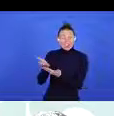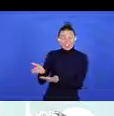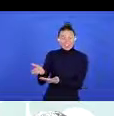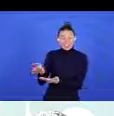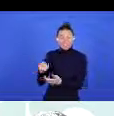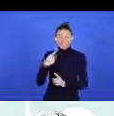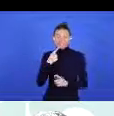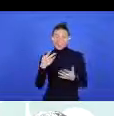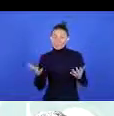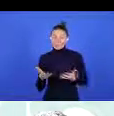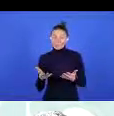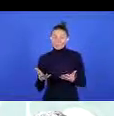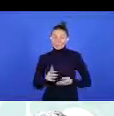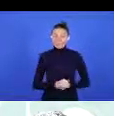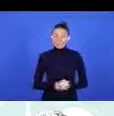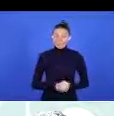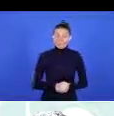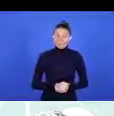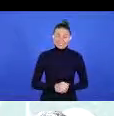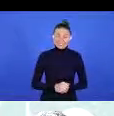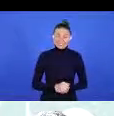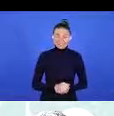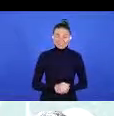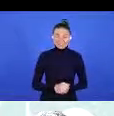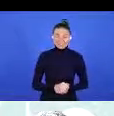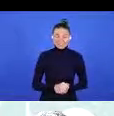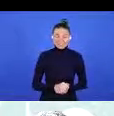There is the thought of my daughter, after I got my first